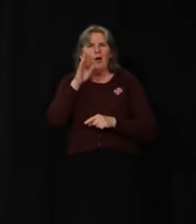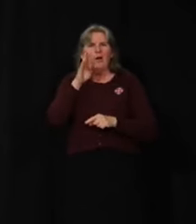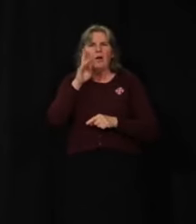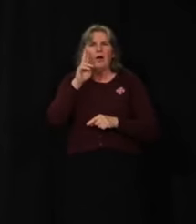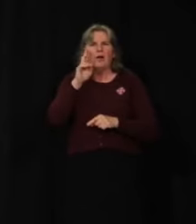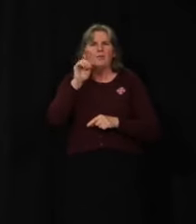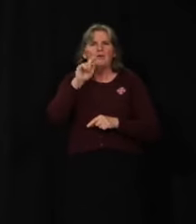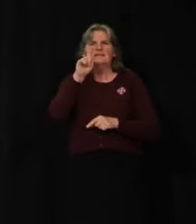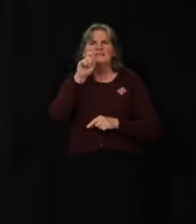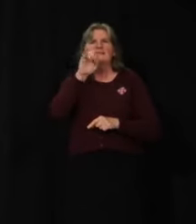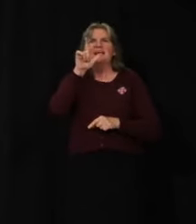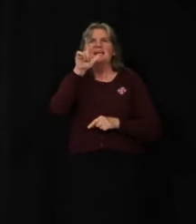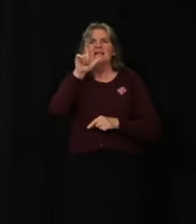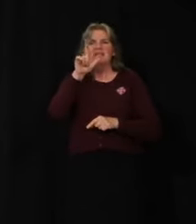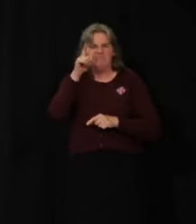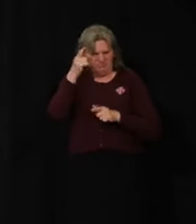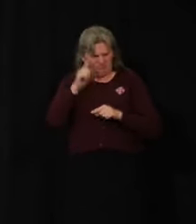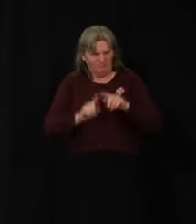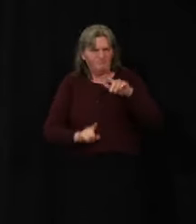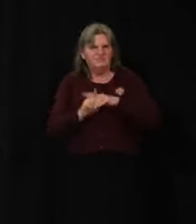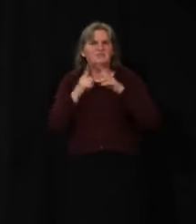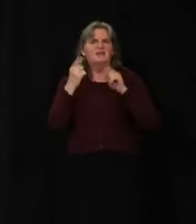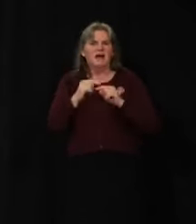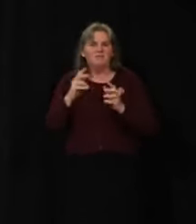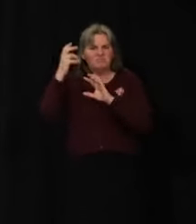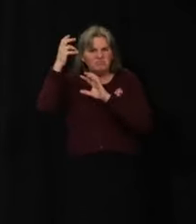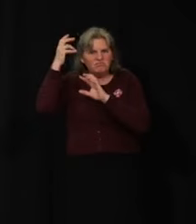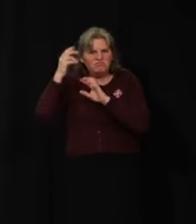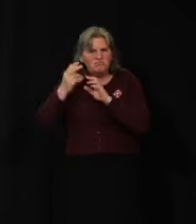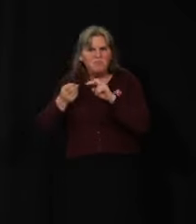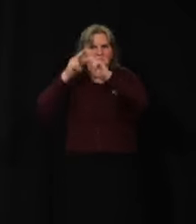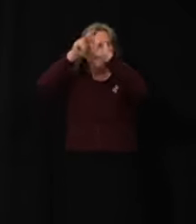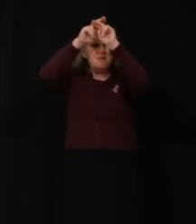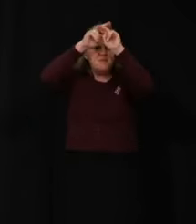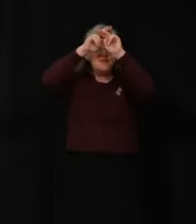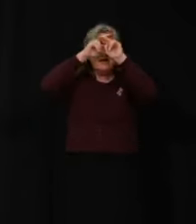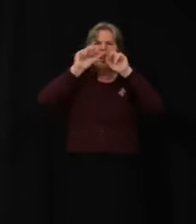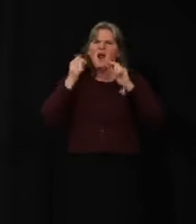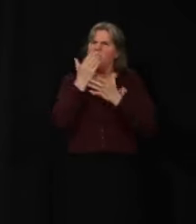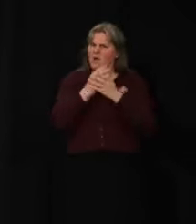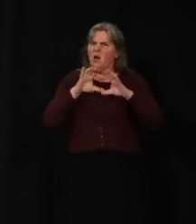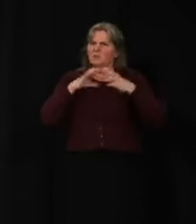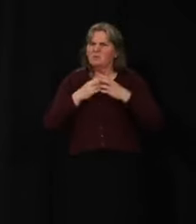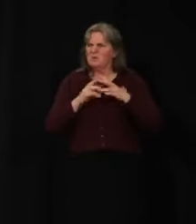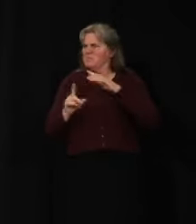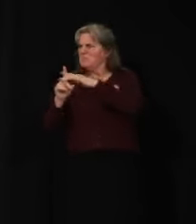care, the nurse in Ontario, who died from COVID, used to talk about his long-term care